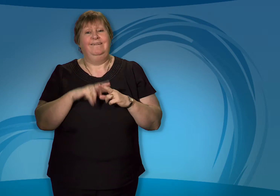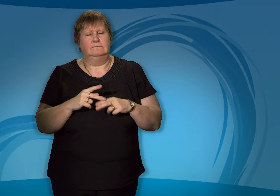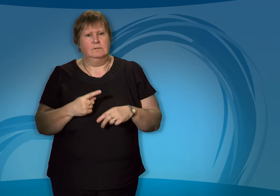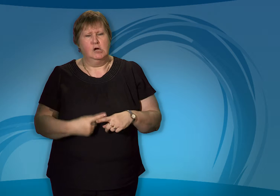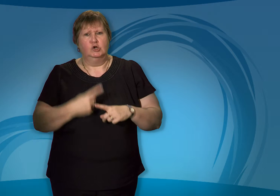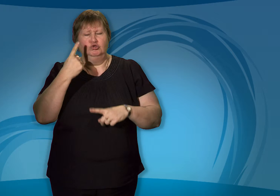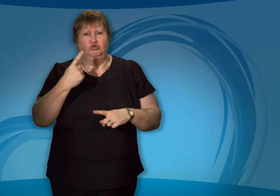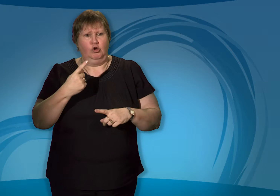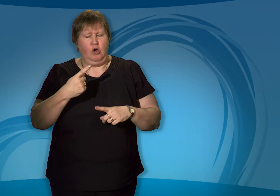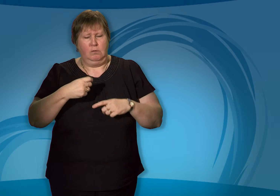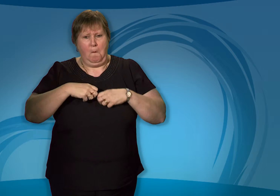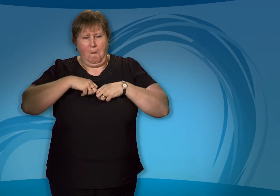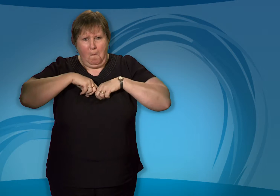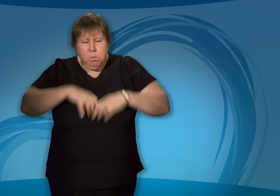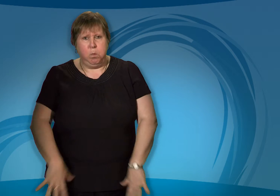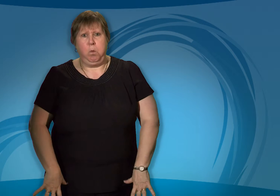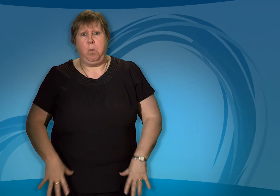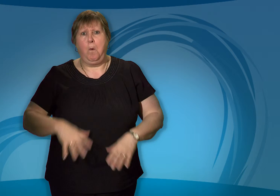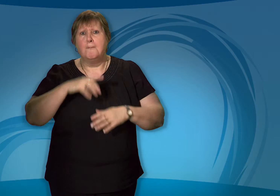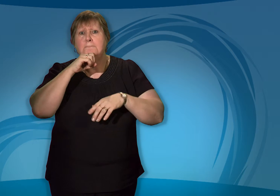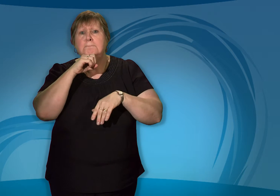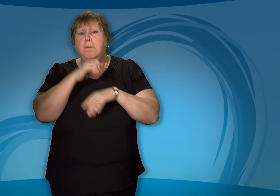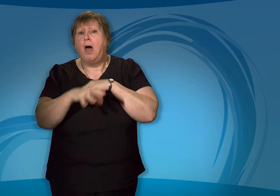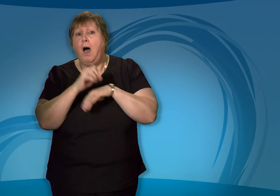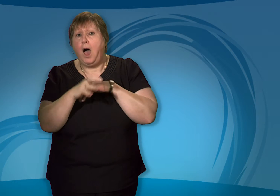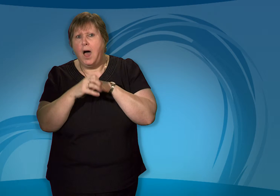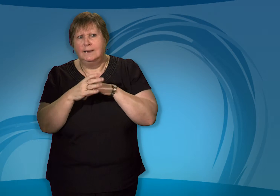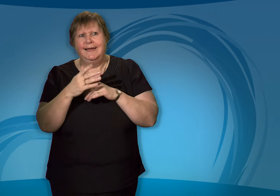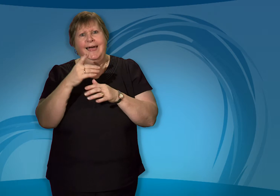For a sudden passing of a large amount of fresh bright red